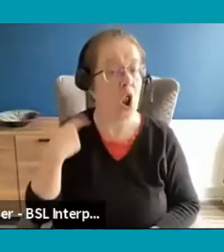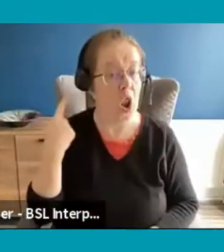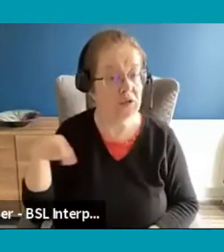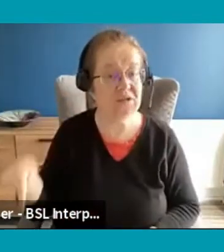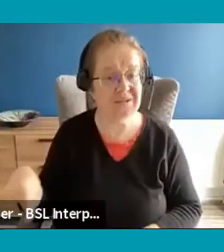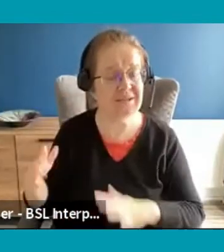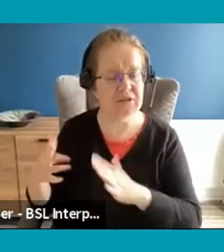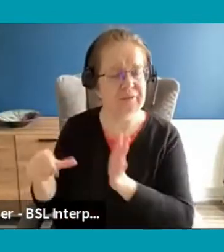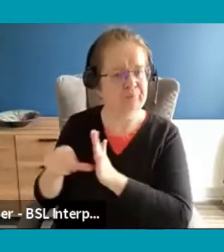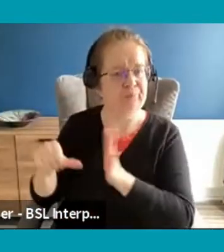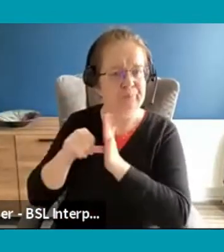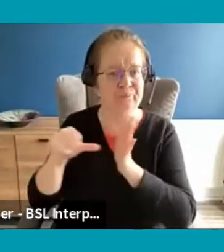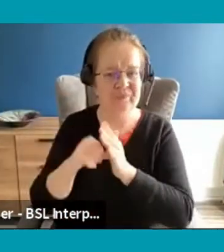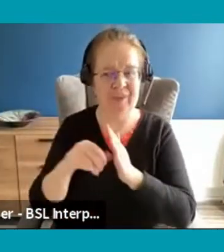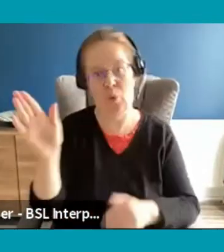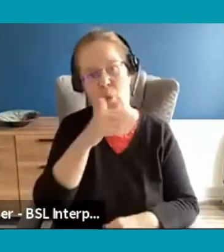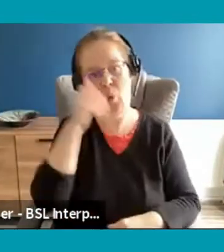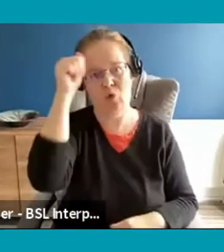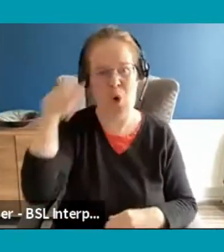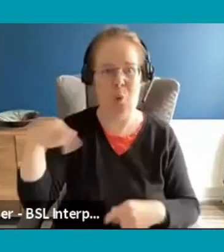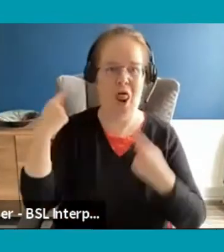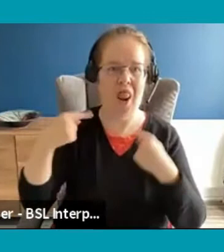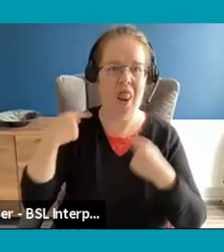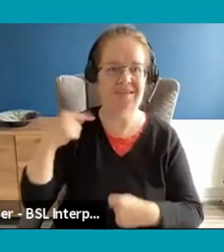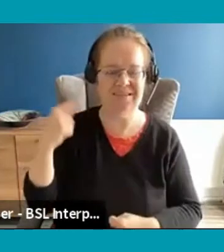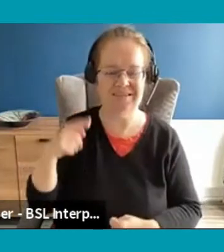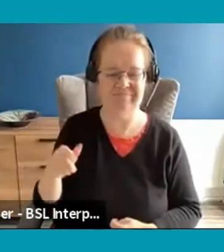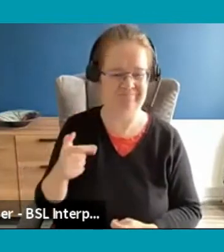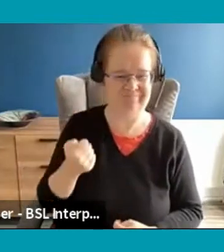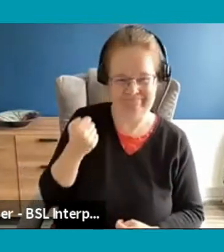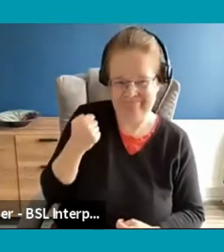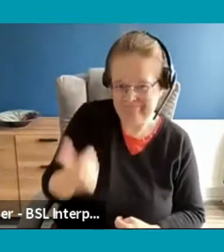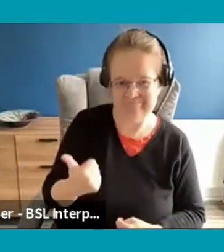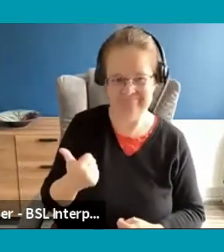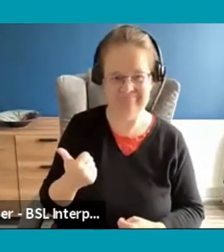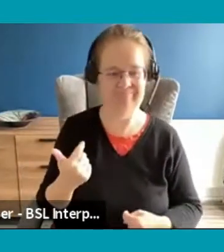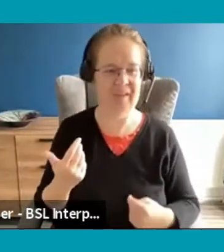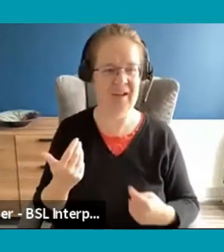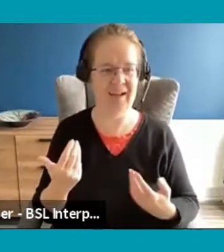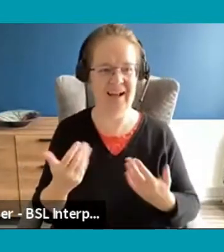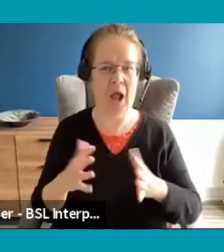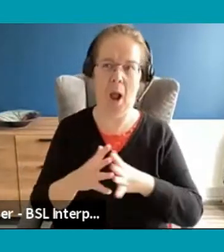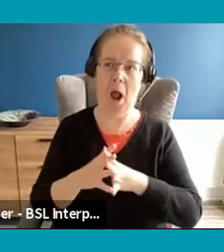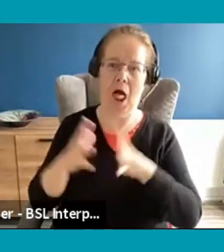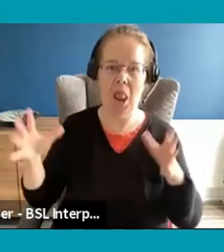because as we all know, in London you don't tend to have lots of large distribution centers and